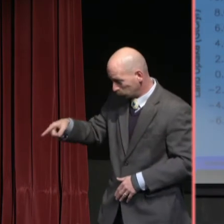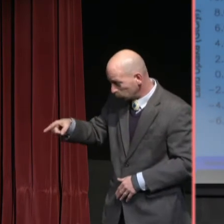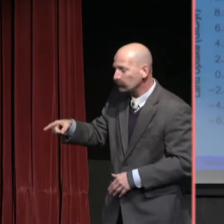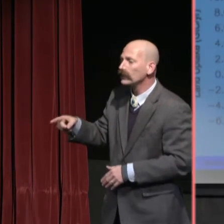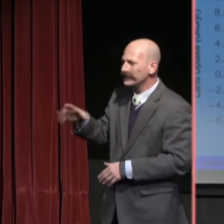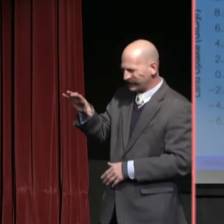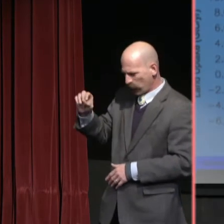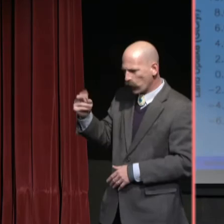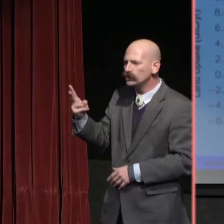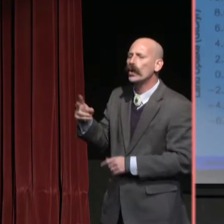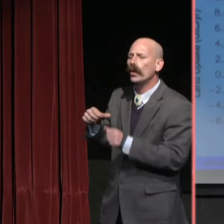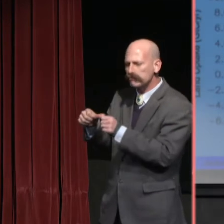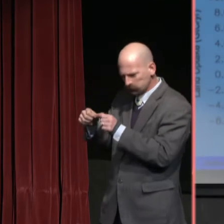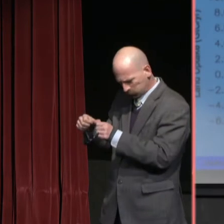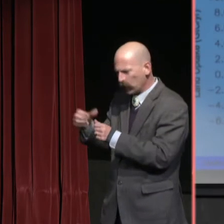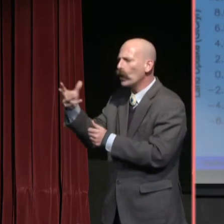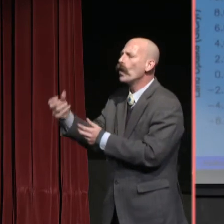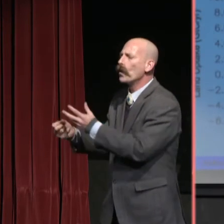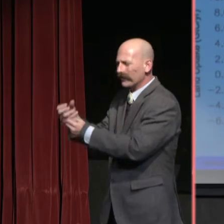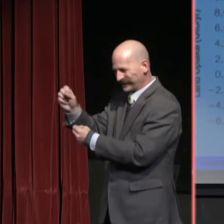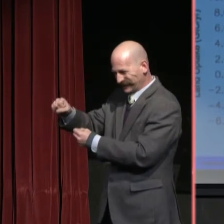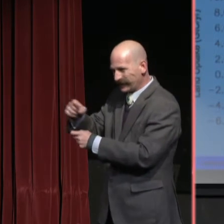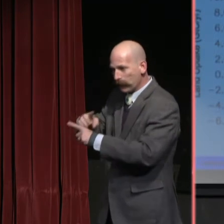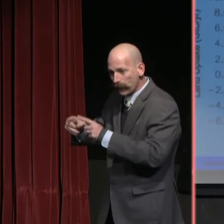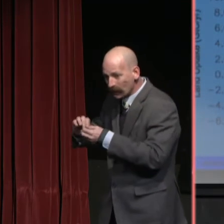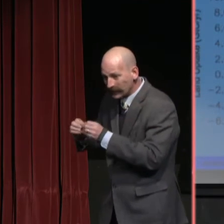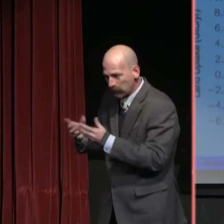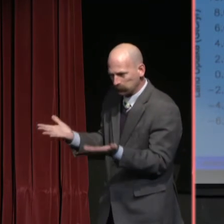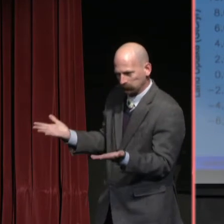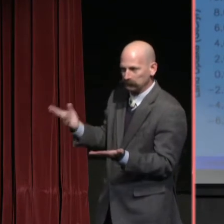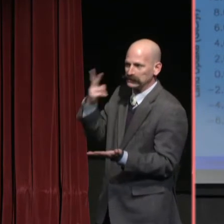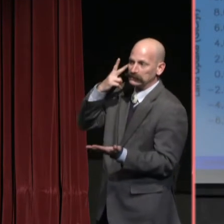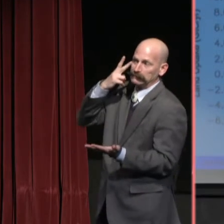up CO2, but with quite very different numbers, a factor of two different.